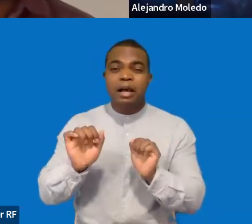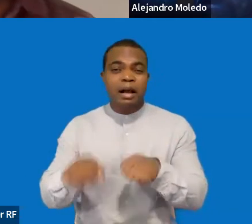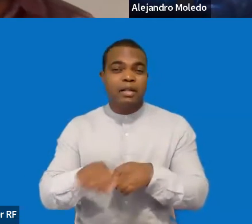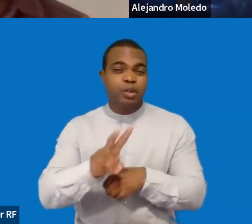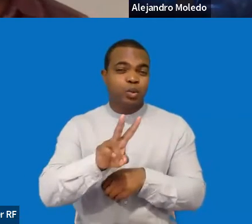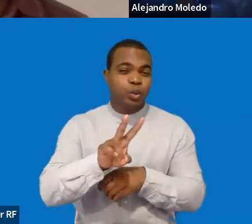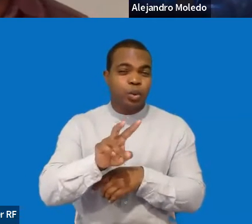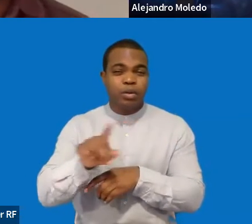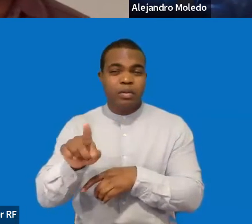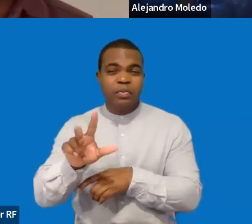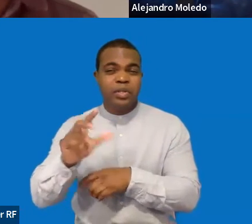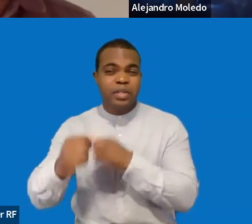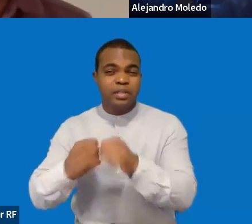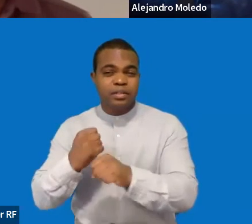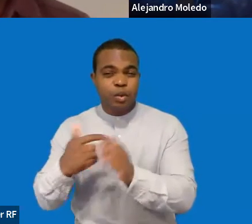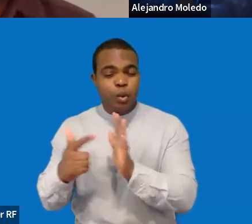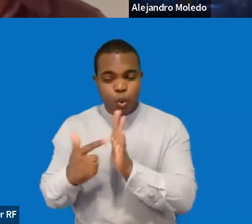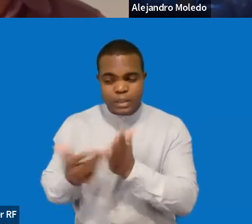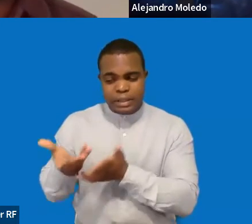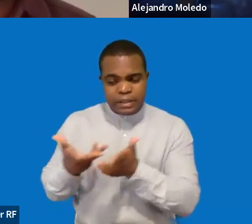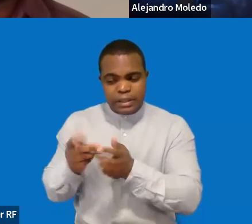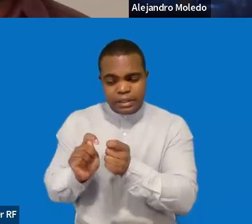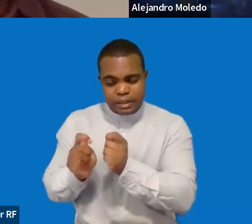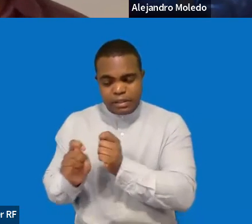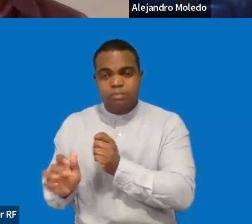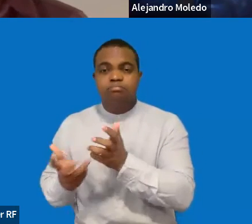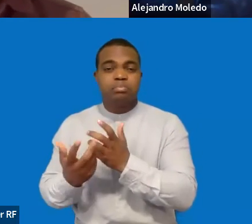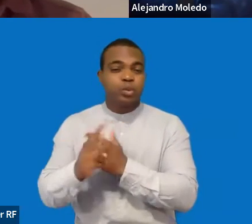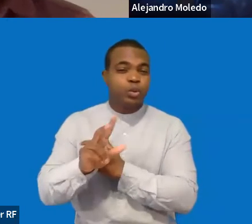but this might not be the case. It's not a hard deadline.